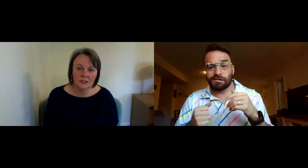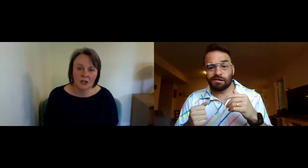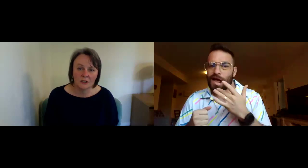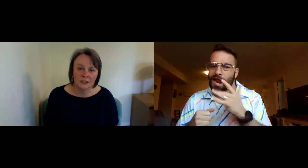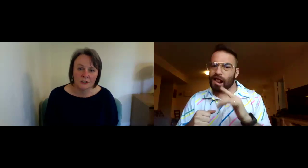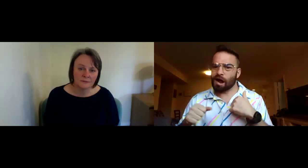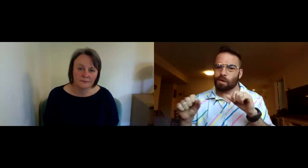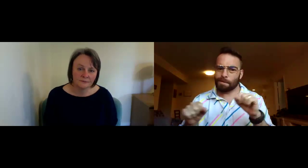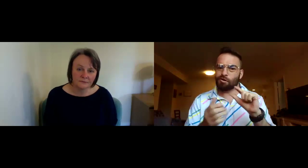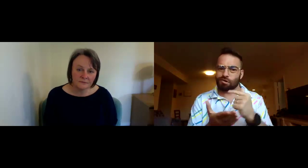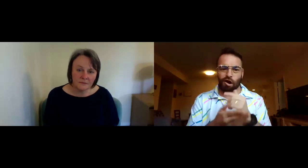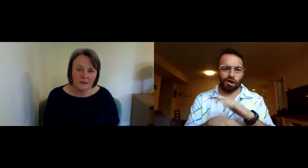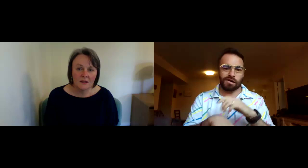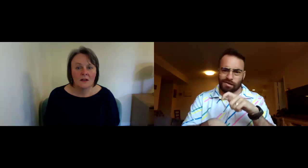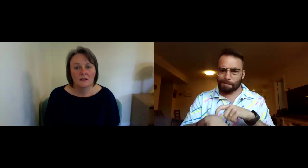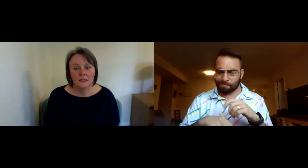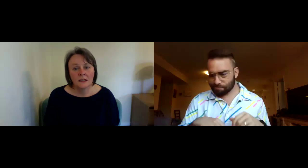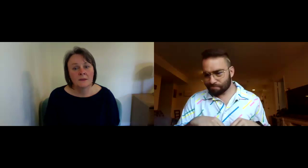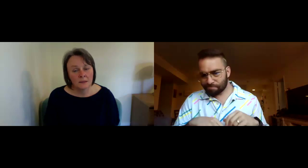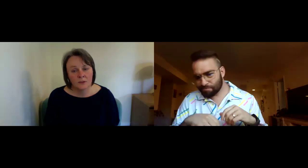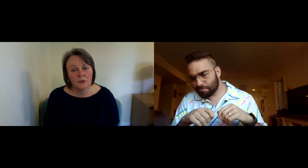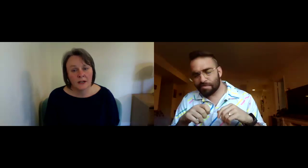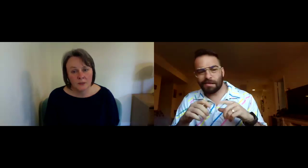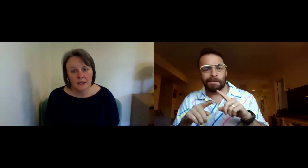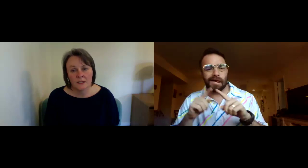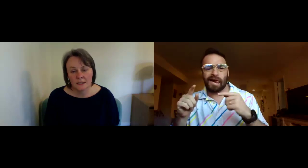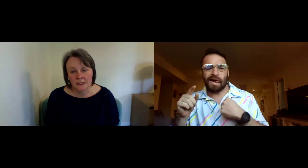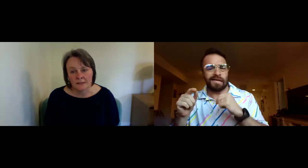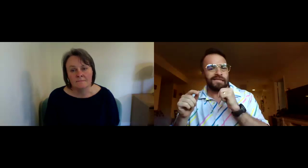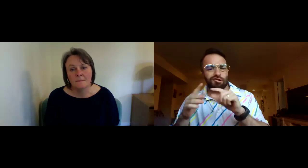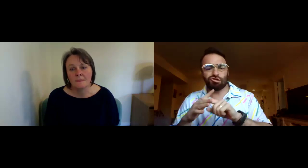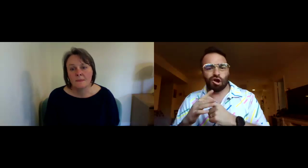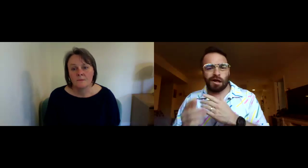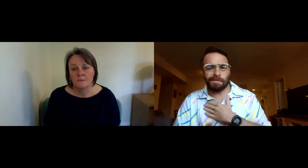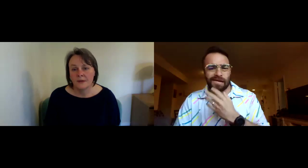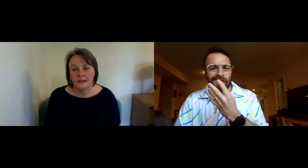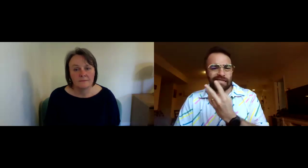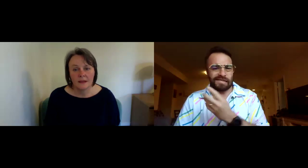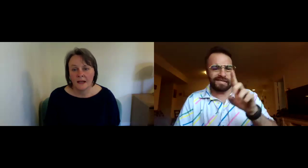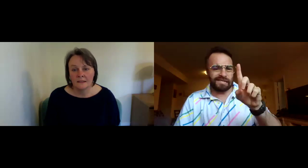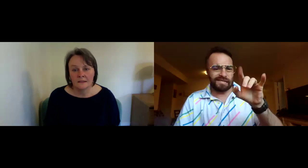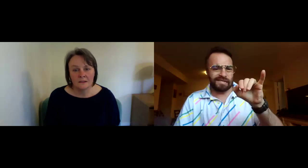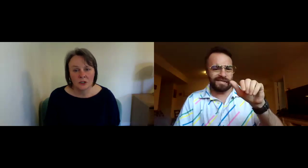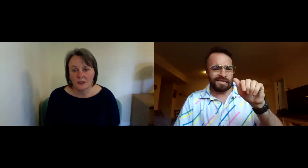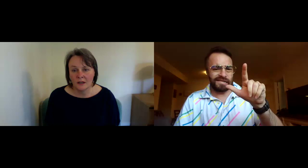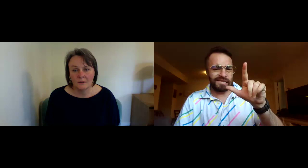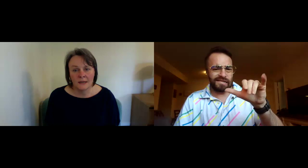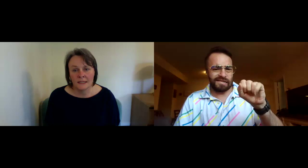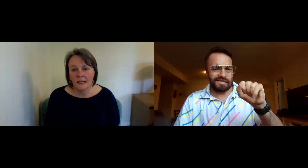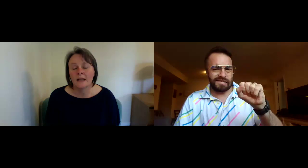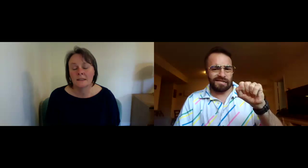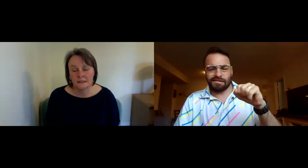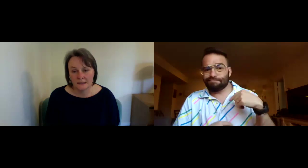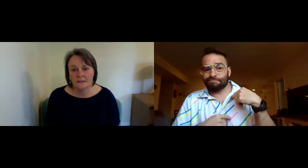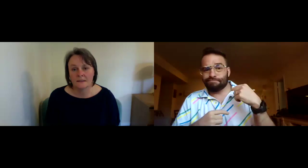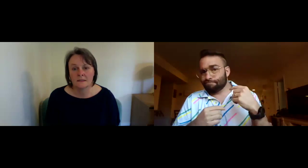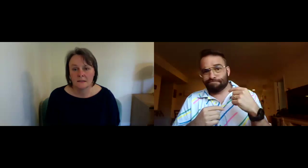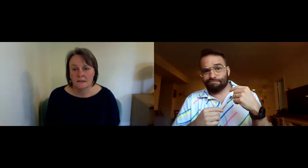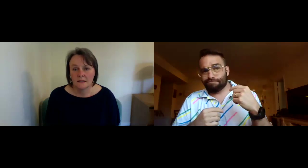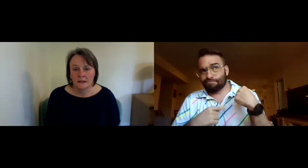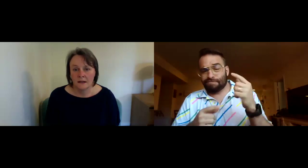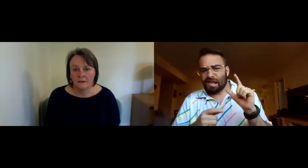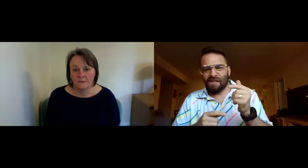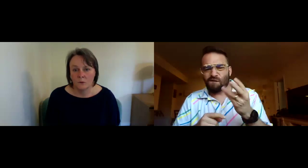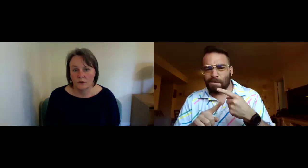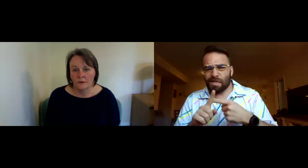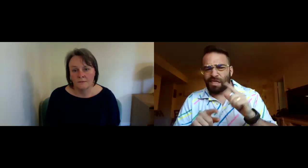in college. Luckily I was able to graduate on time but I didn't start my dialysis for,